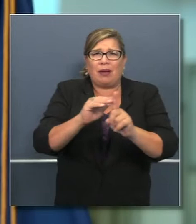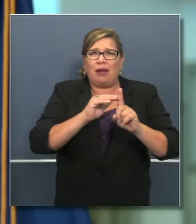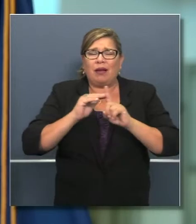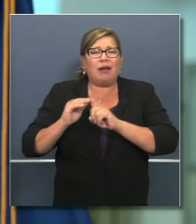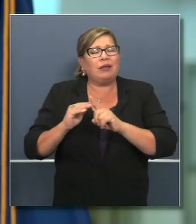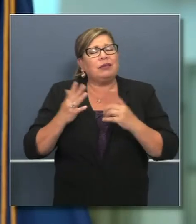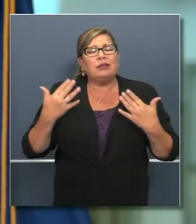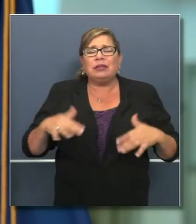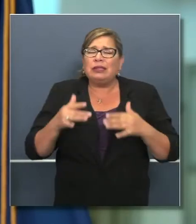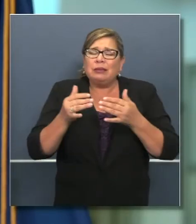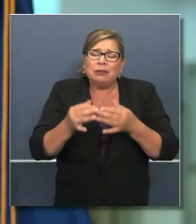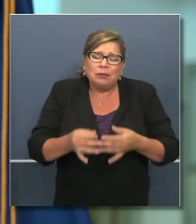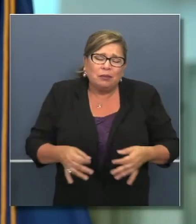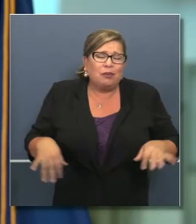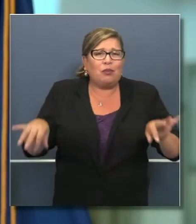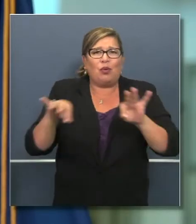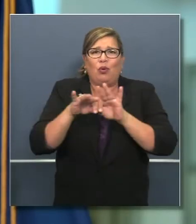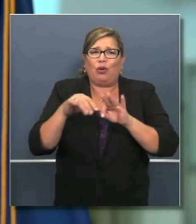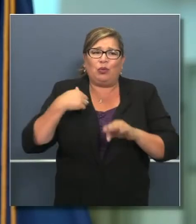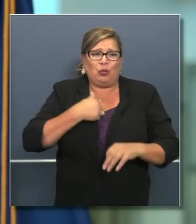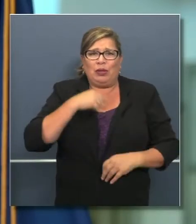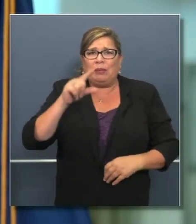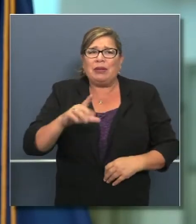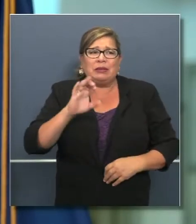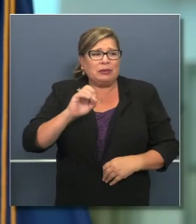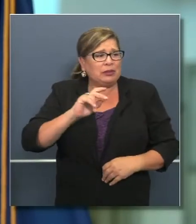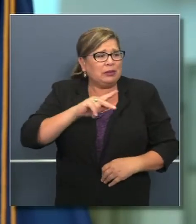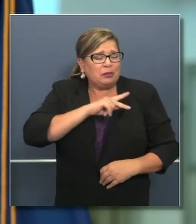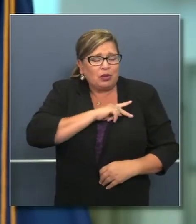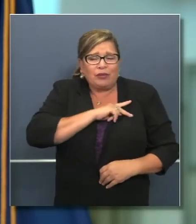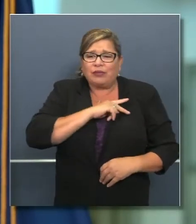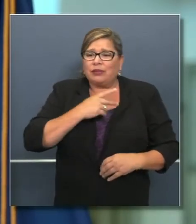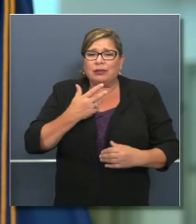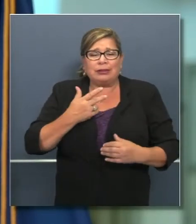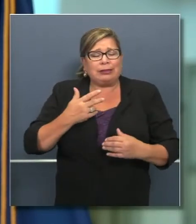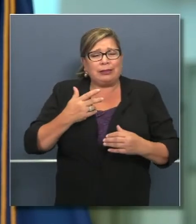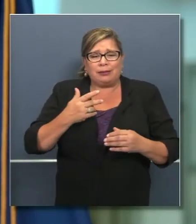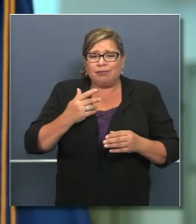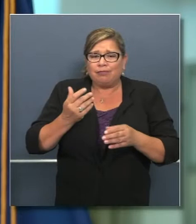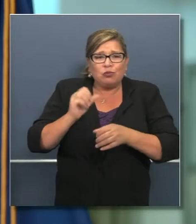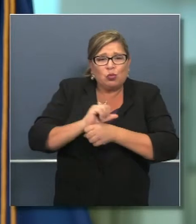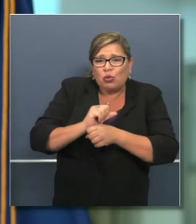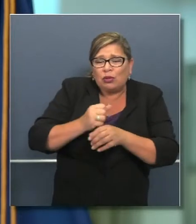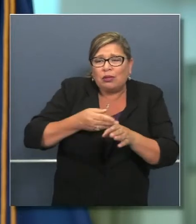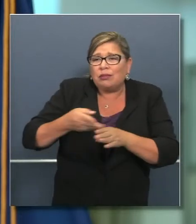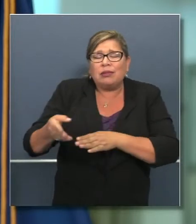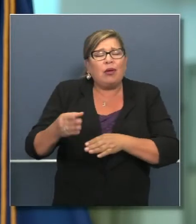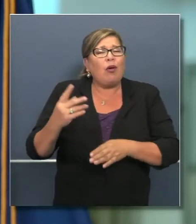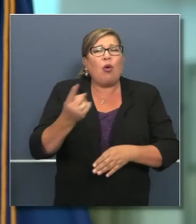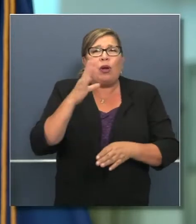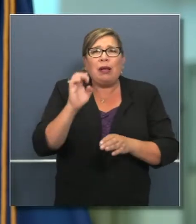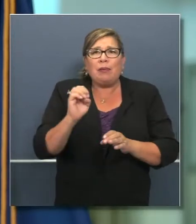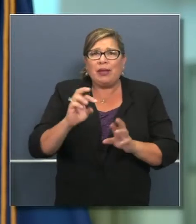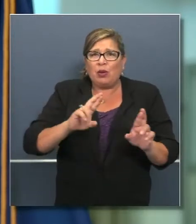must advance in our personal professional lives to be prepared not only to protect ourselves as